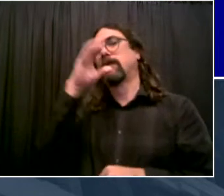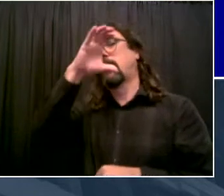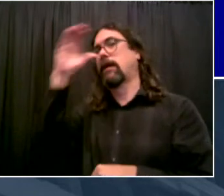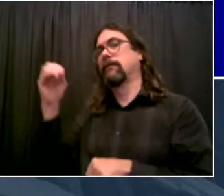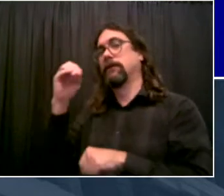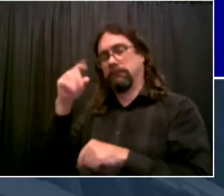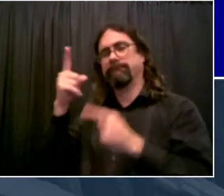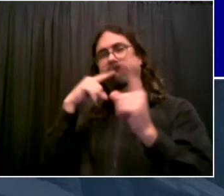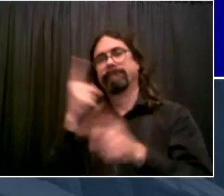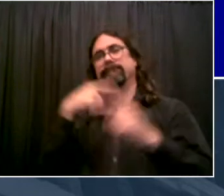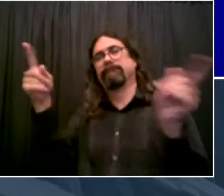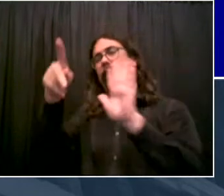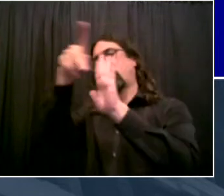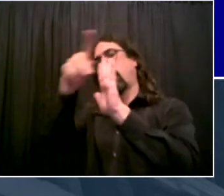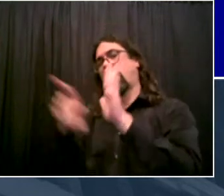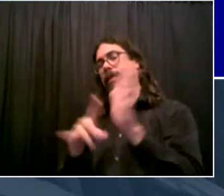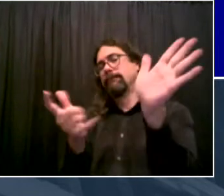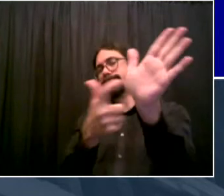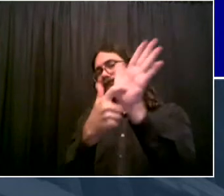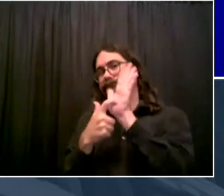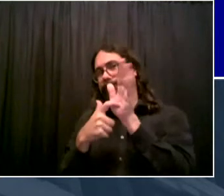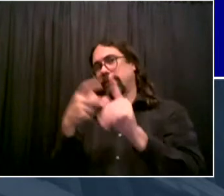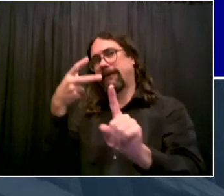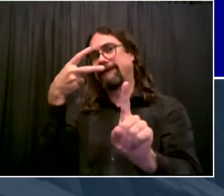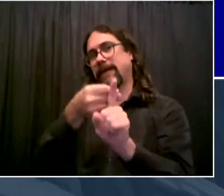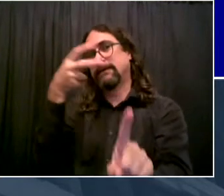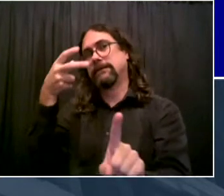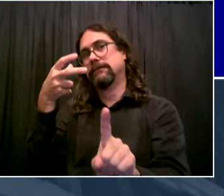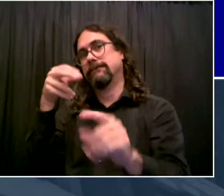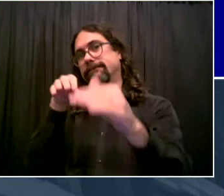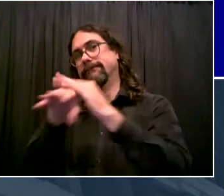ENSDG INA MESSAGE, JUST LIKE WE SENT A MESSAGE WITH OUR VACCINE MANDATE